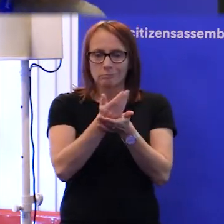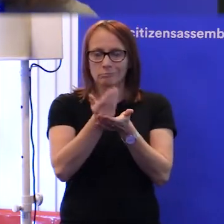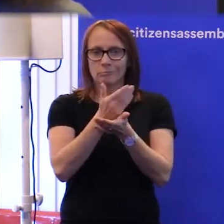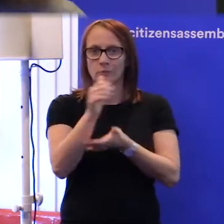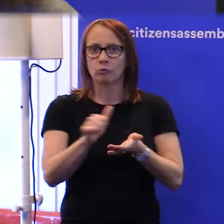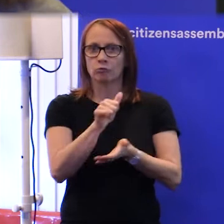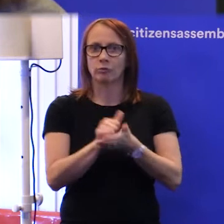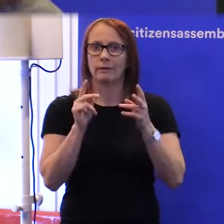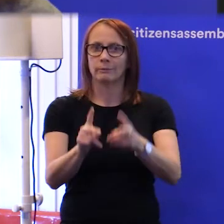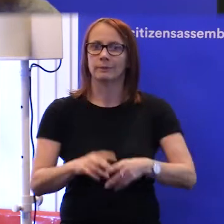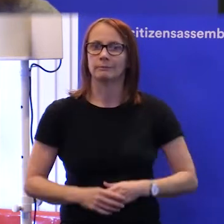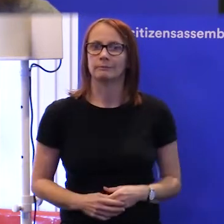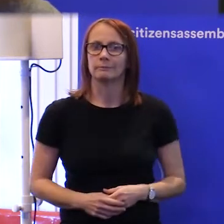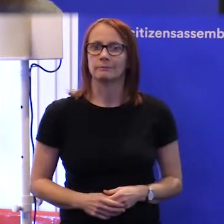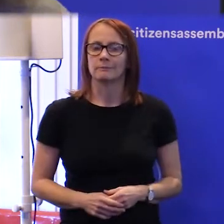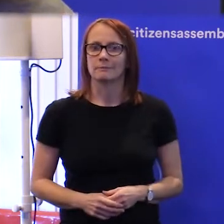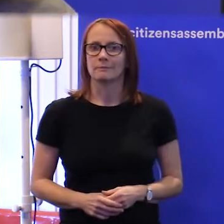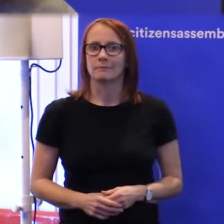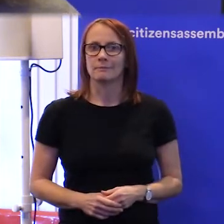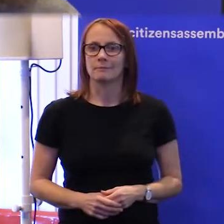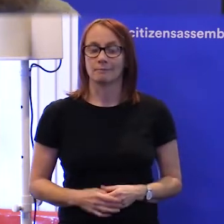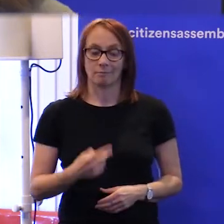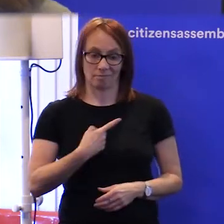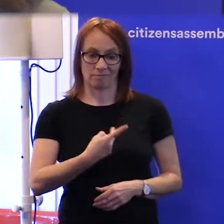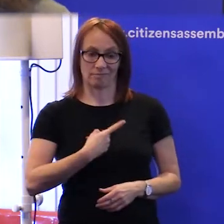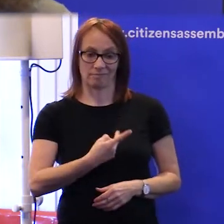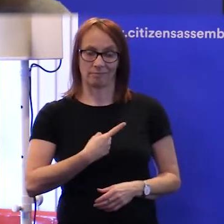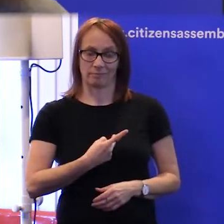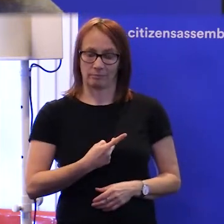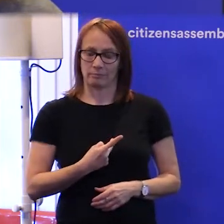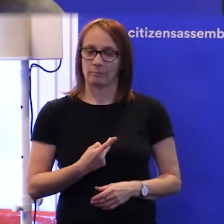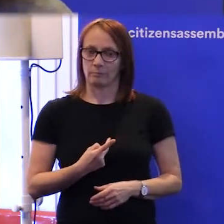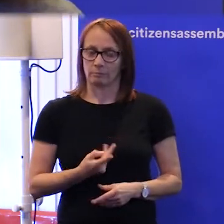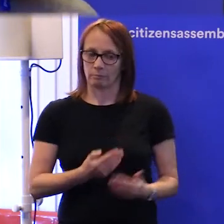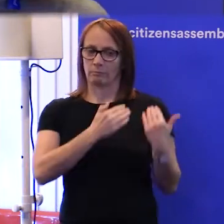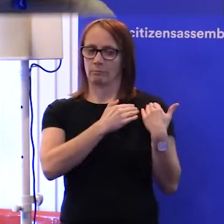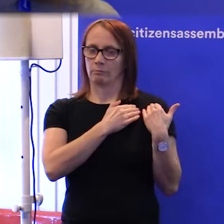used to best effect David and myself are taking this rule incredibly seriously